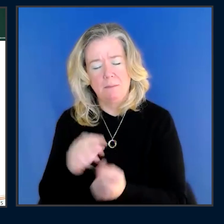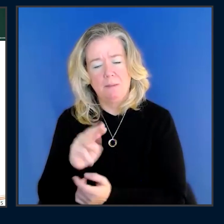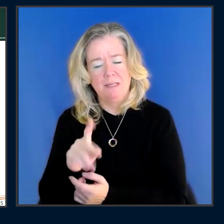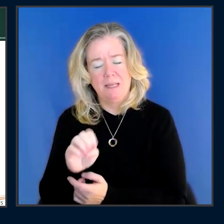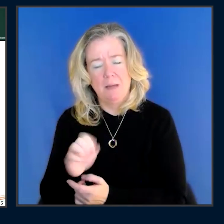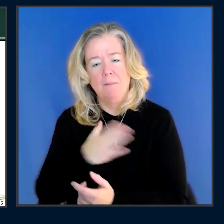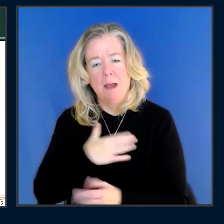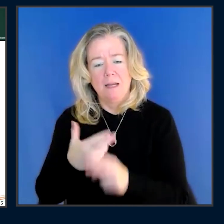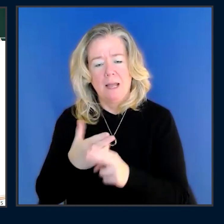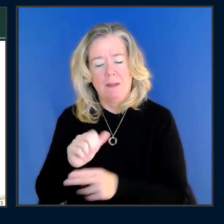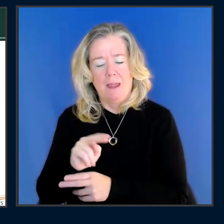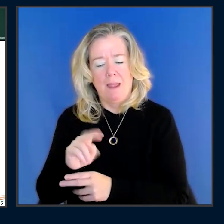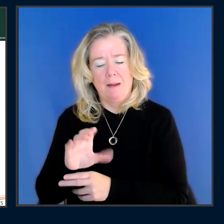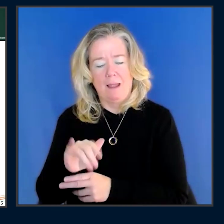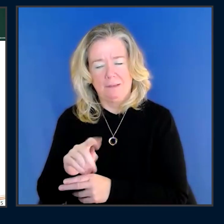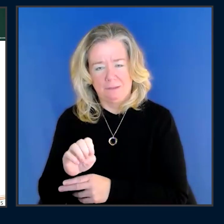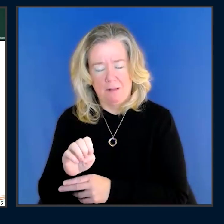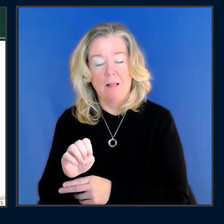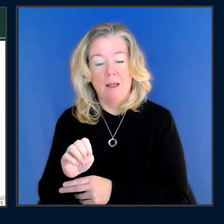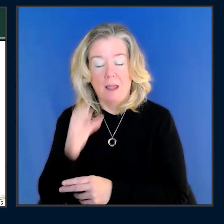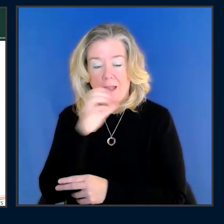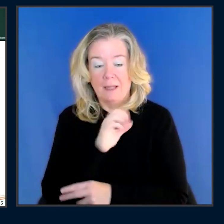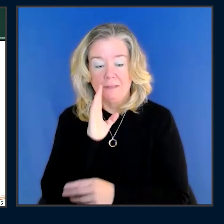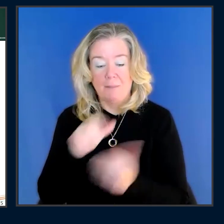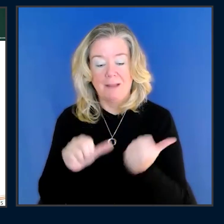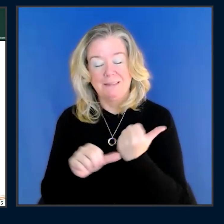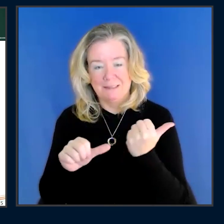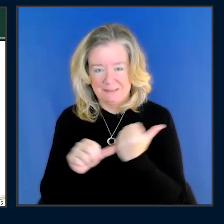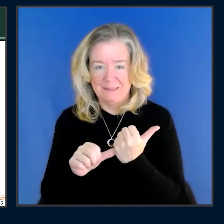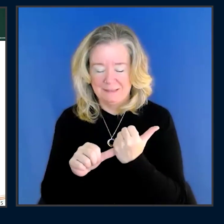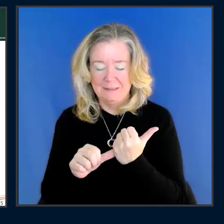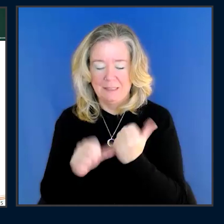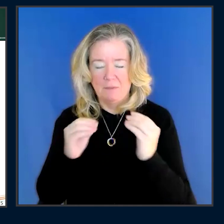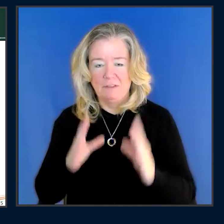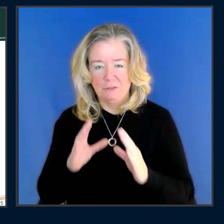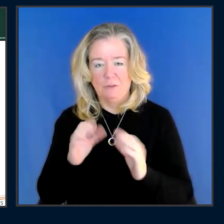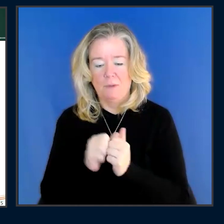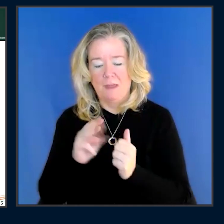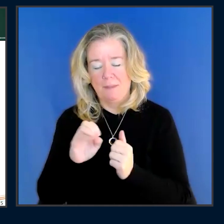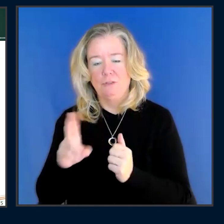My name is Ann Castle, and I-- yes, I'm an assistant professor of literacy education at MSU.